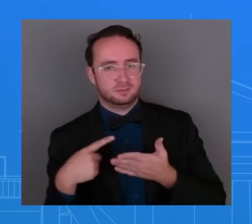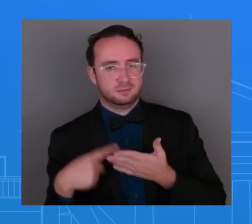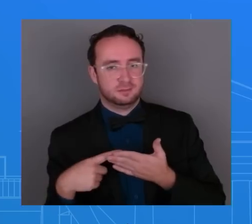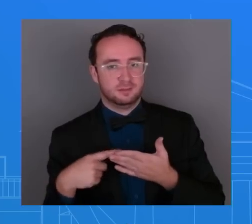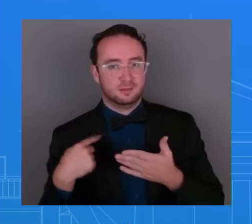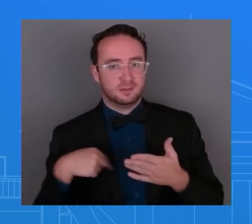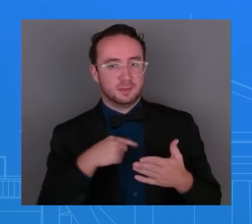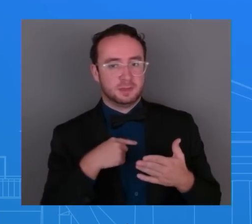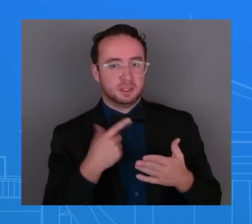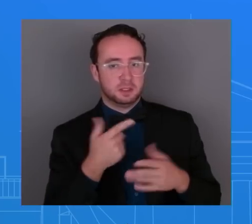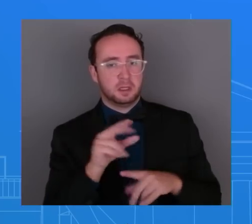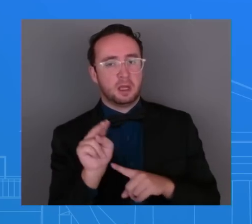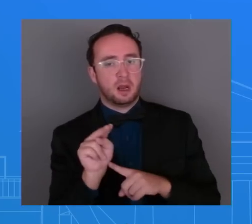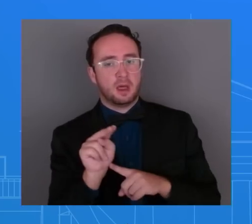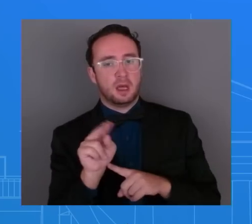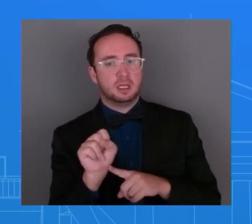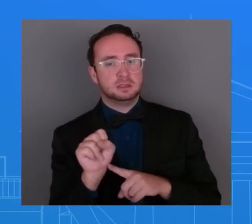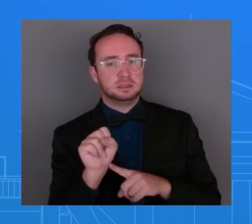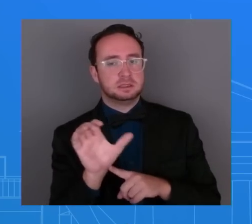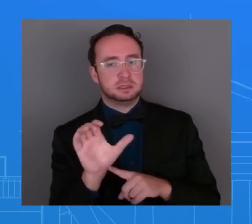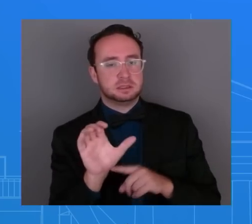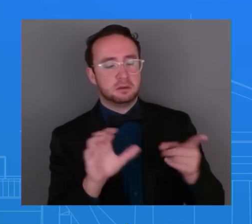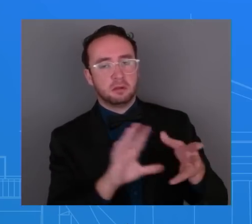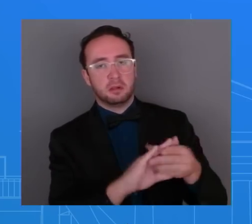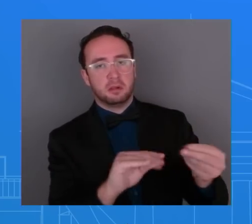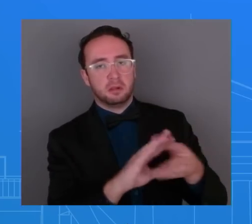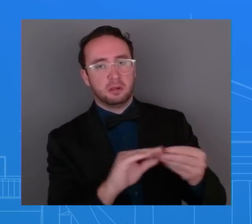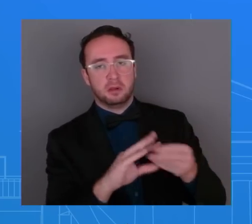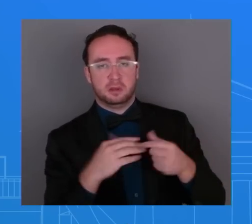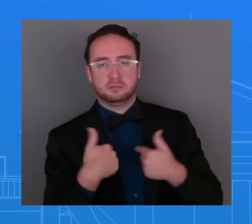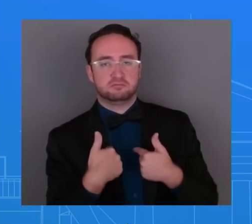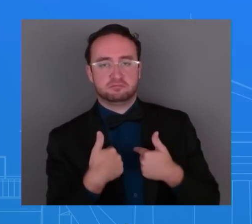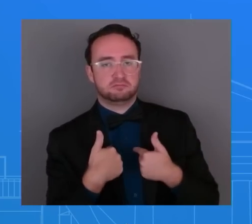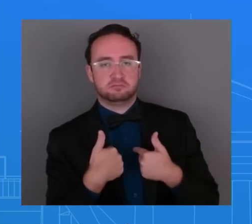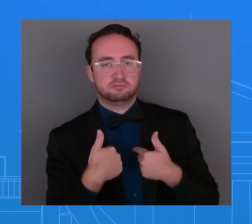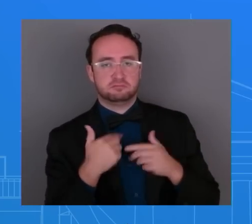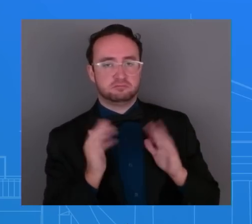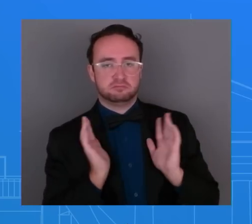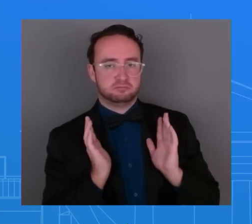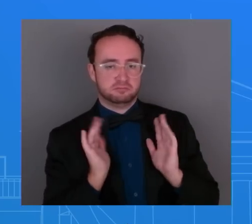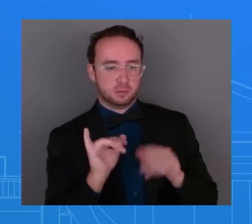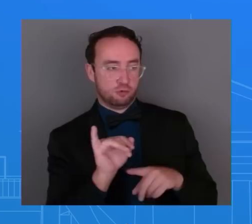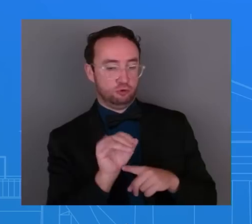I just don't have anything else to add. Go ahead, Ed. The Press: Thanks, Karine.